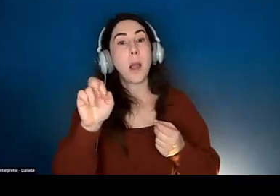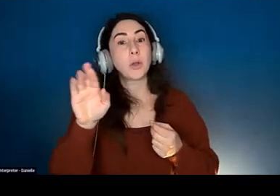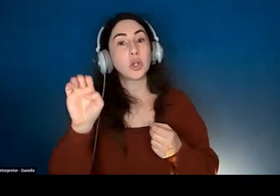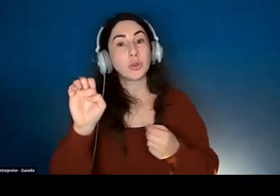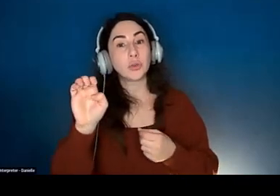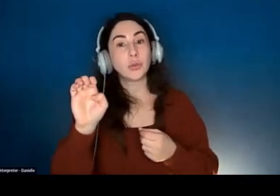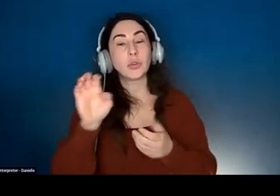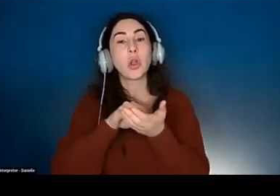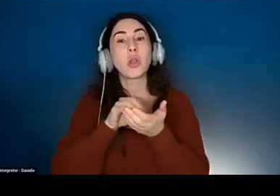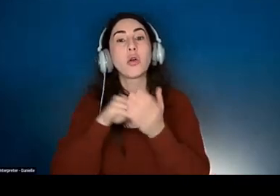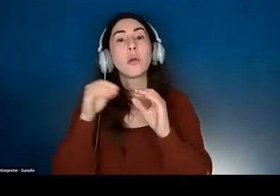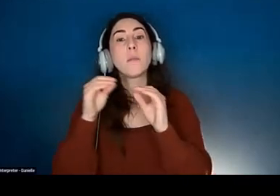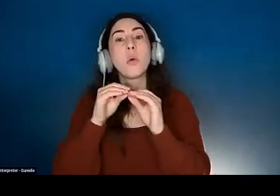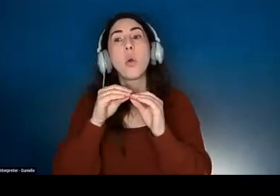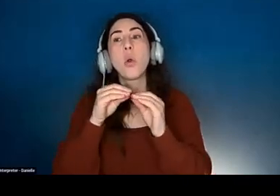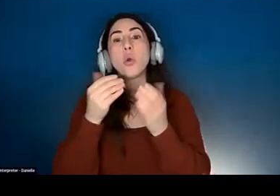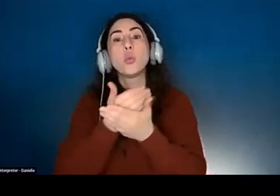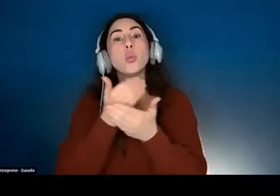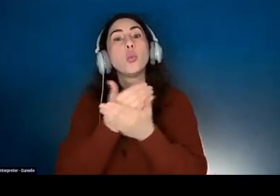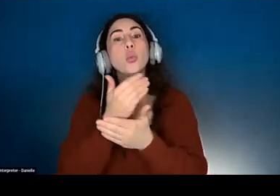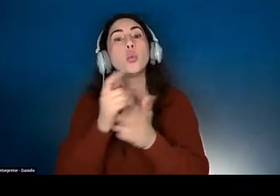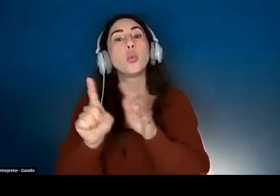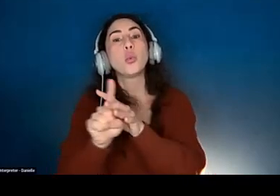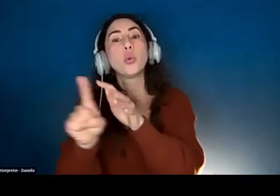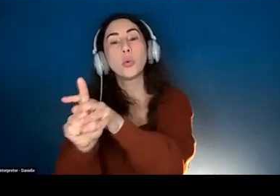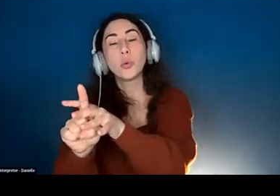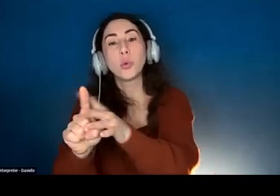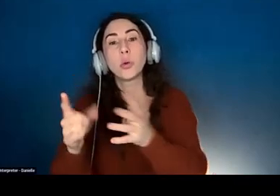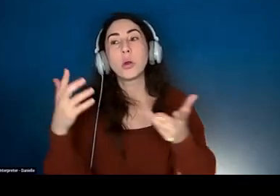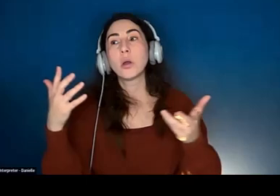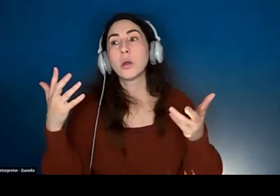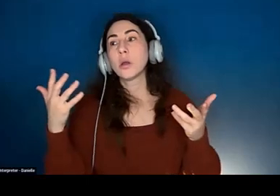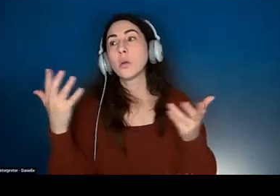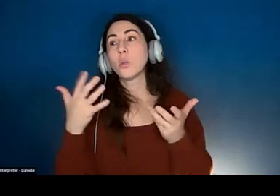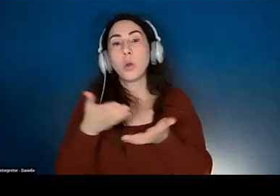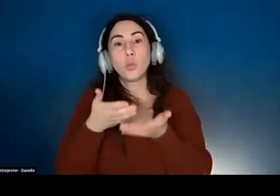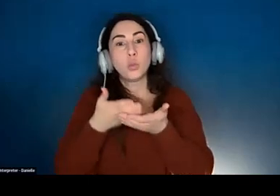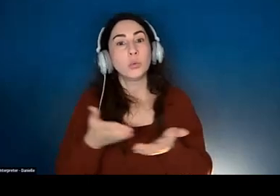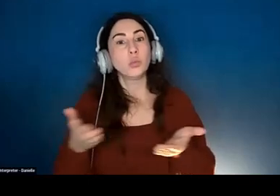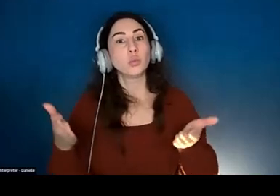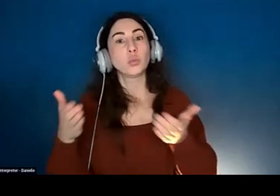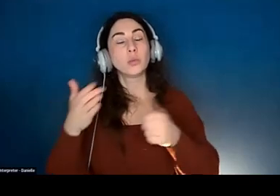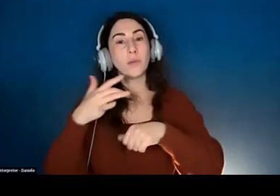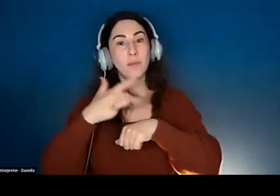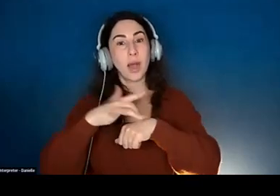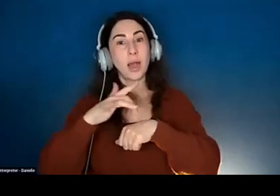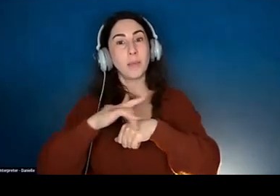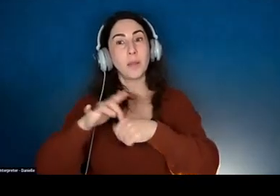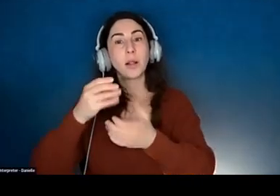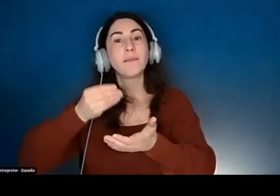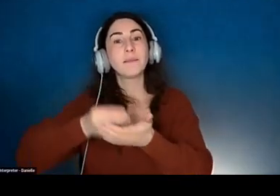online. What are the resources that are available or funding streams that are available outside of MFP?